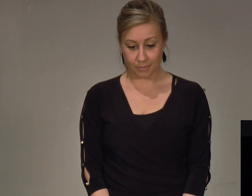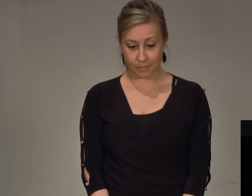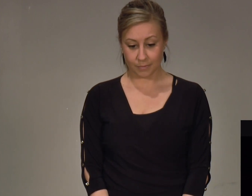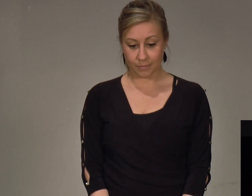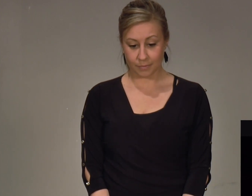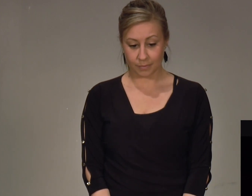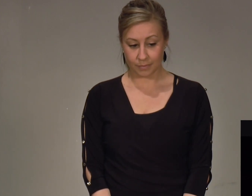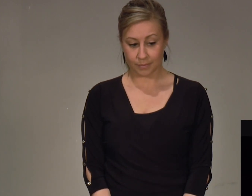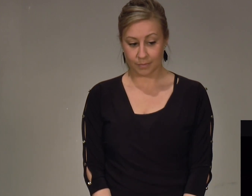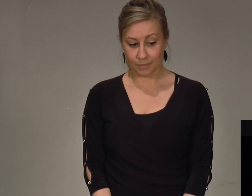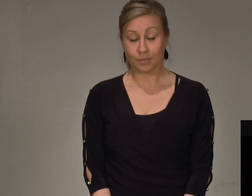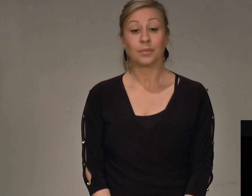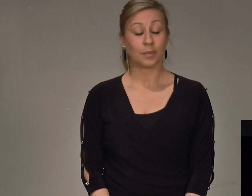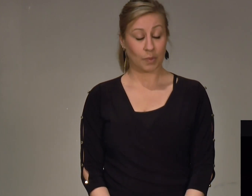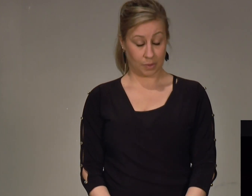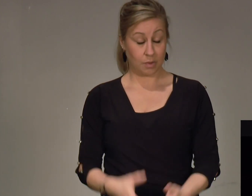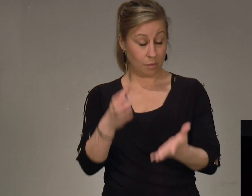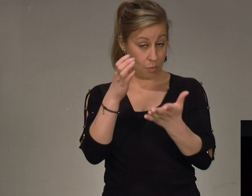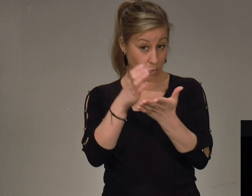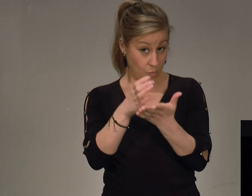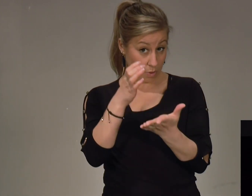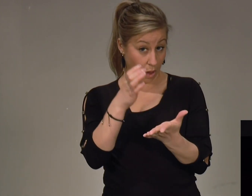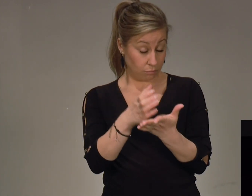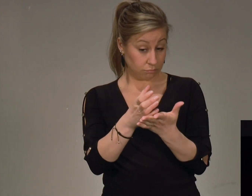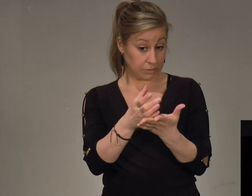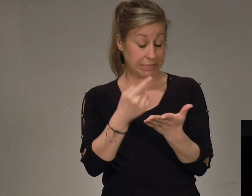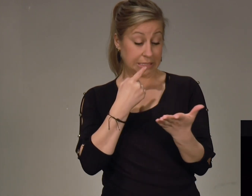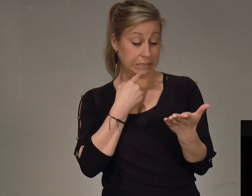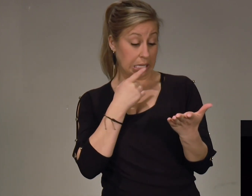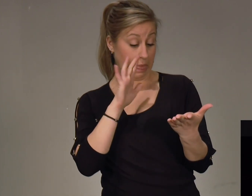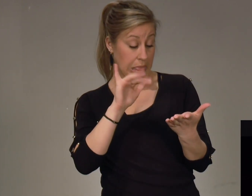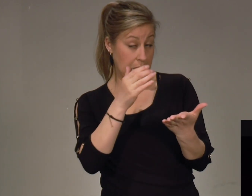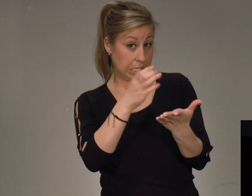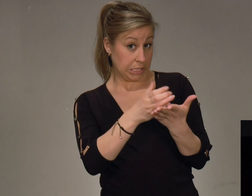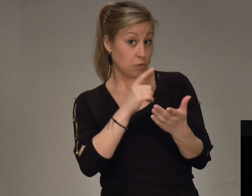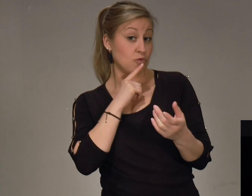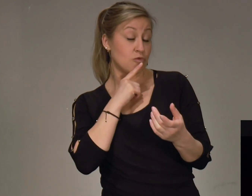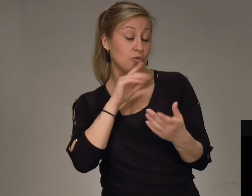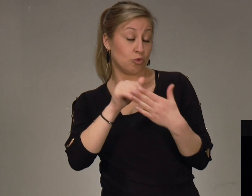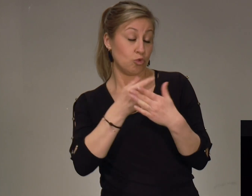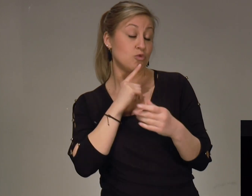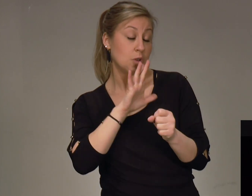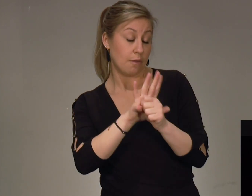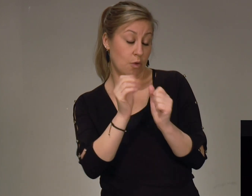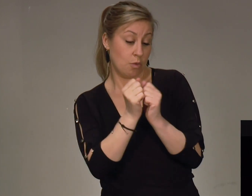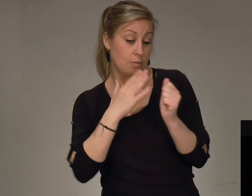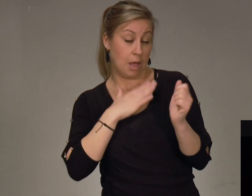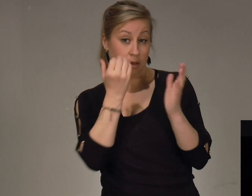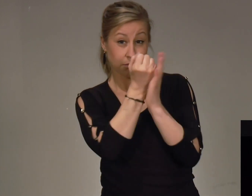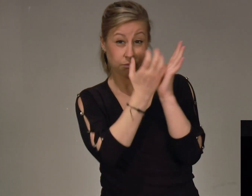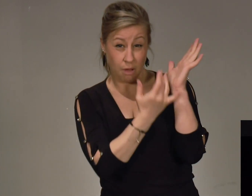Then He took the cup. This cup is the New Covenant in My Blood which is poured out for you.